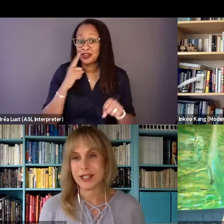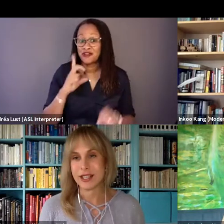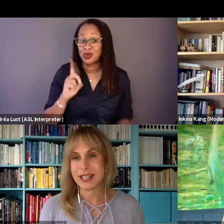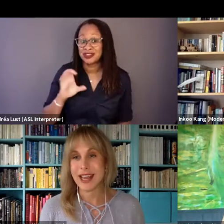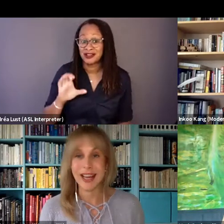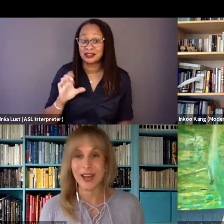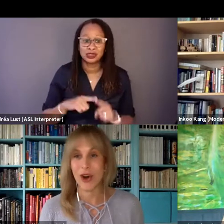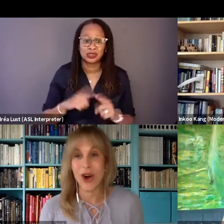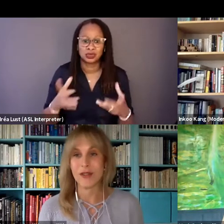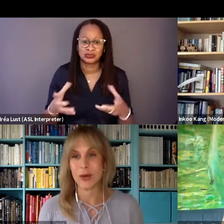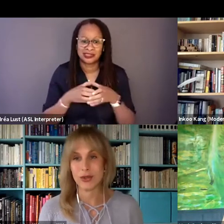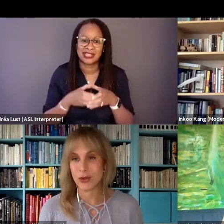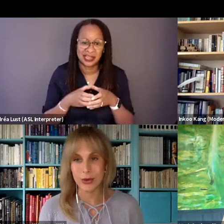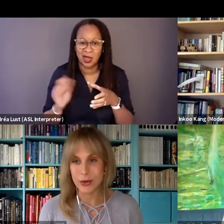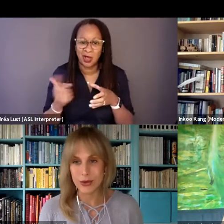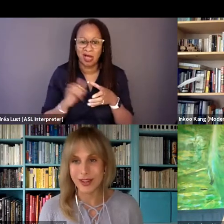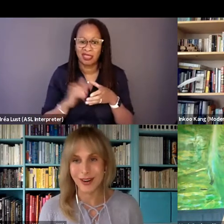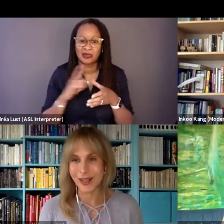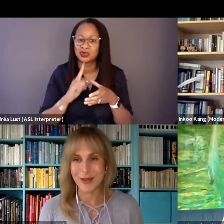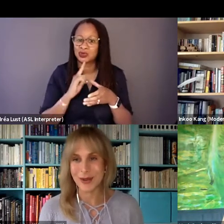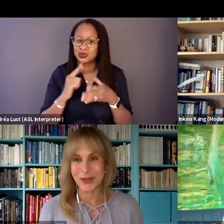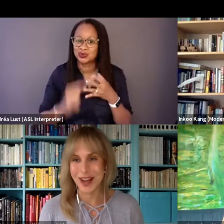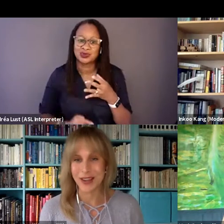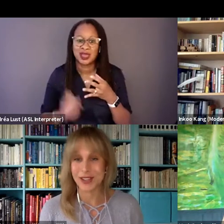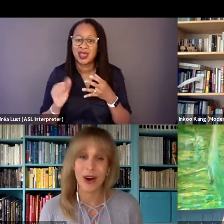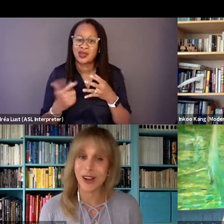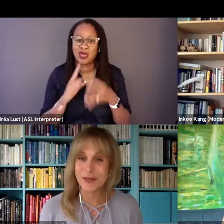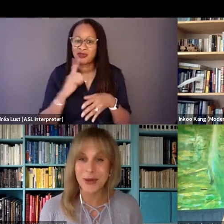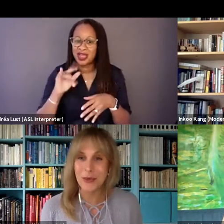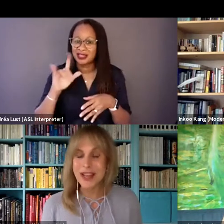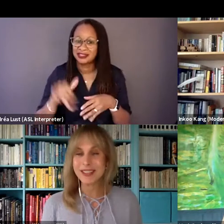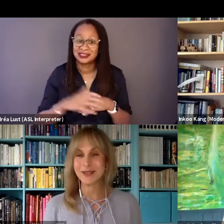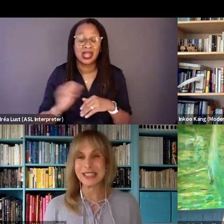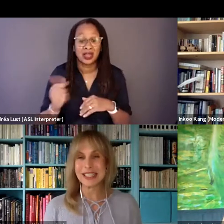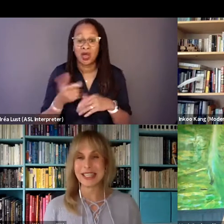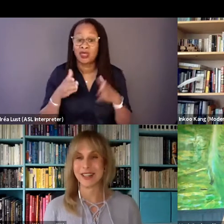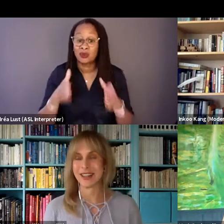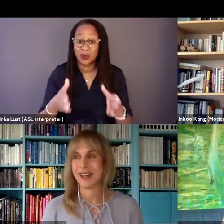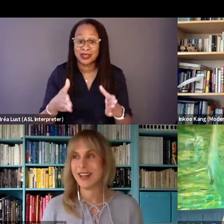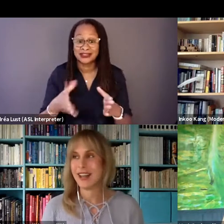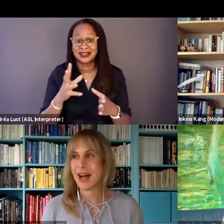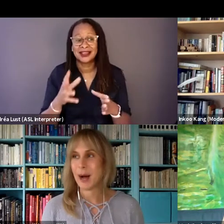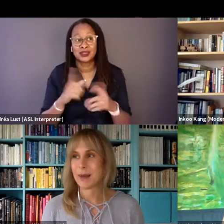to contain all of those truths and all of those realities, and all of those ways of seeing,